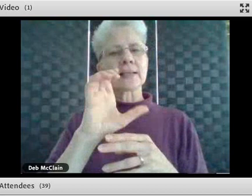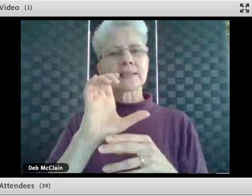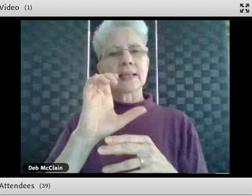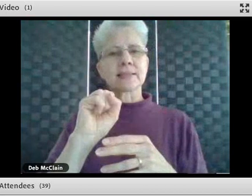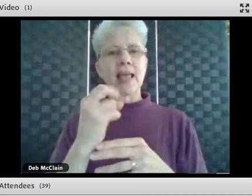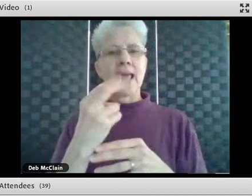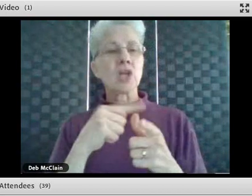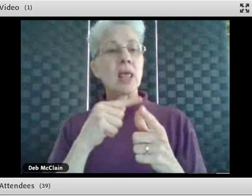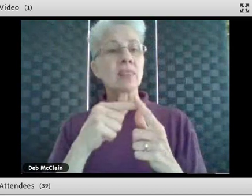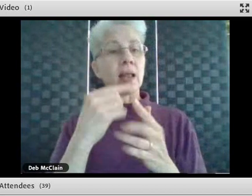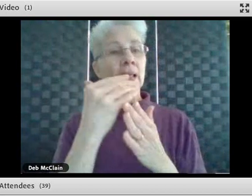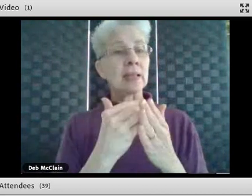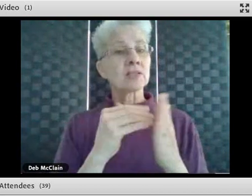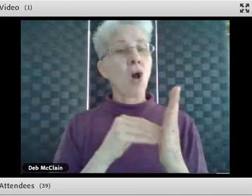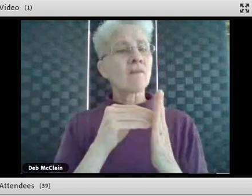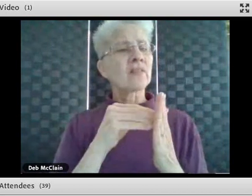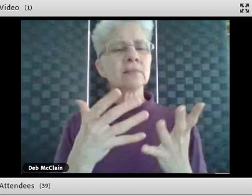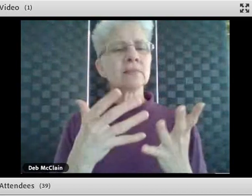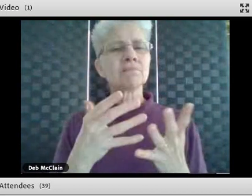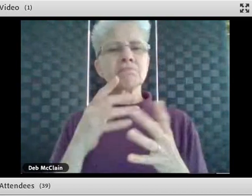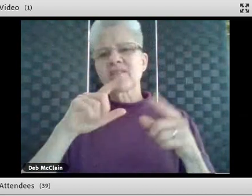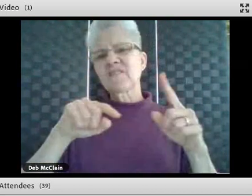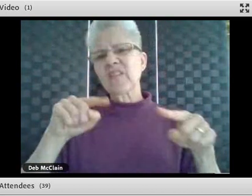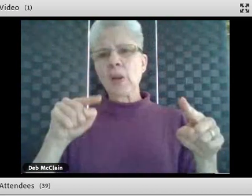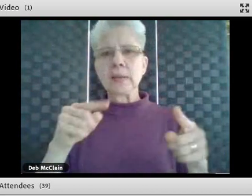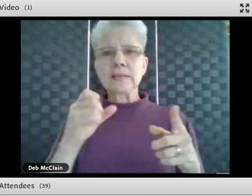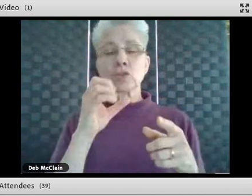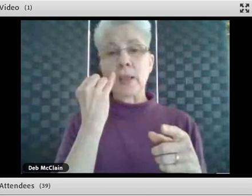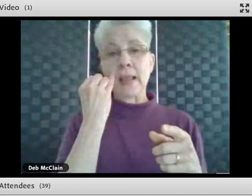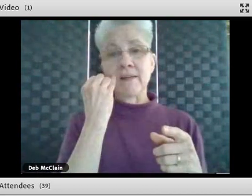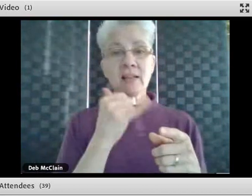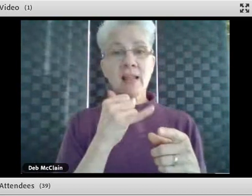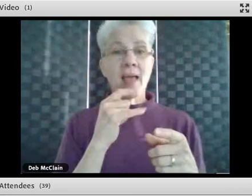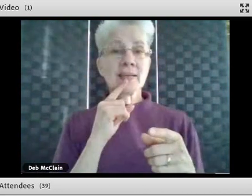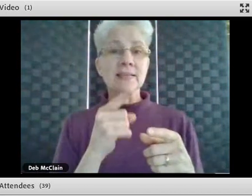and then it lists, often, variants, right? So, if -- here you can see an example